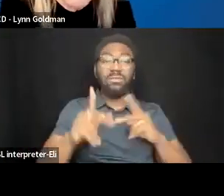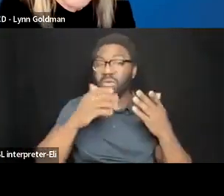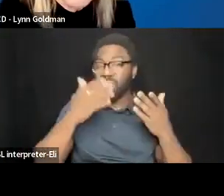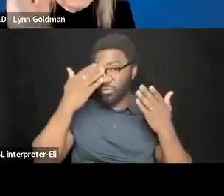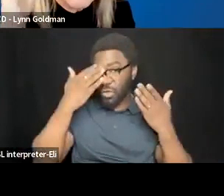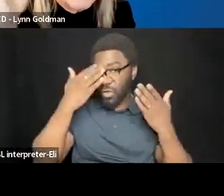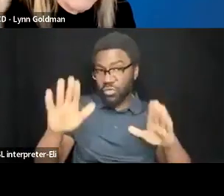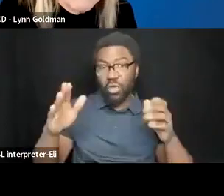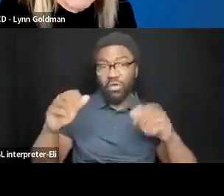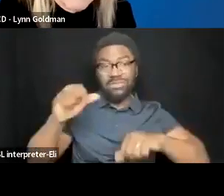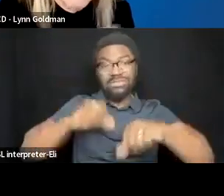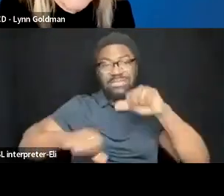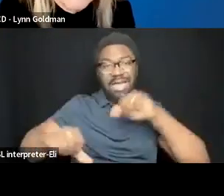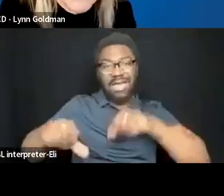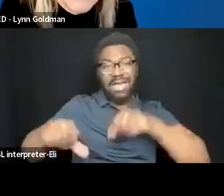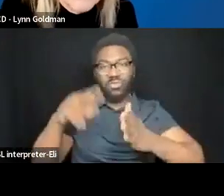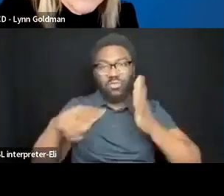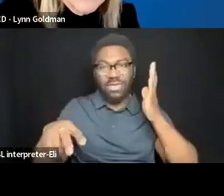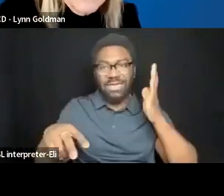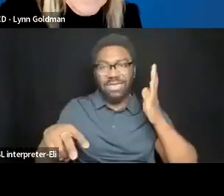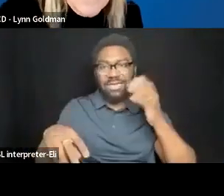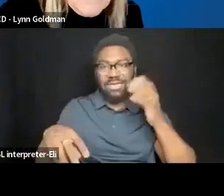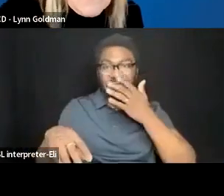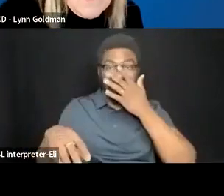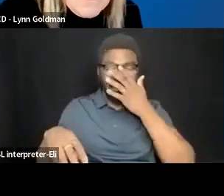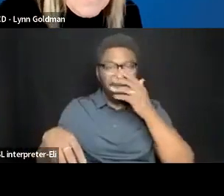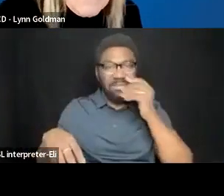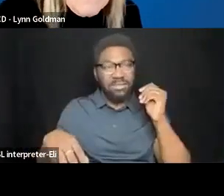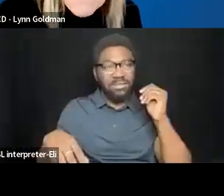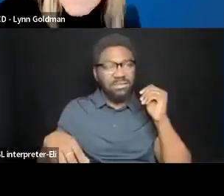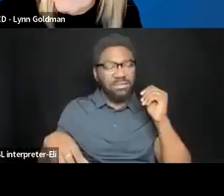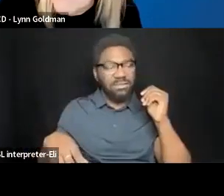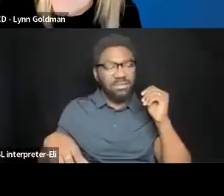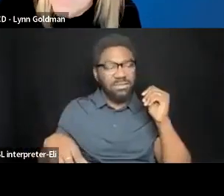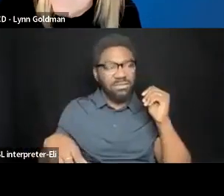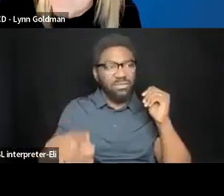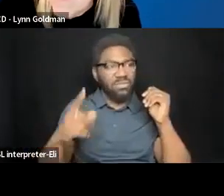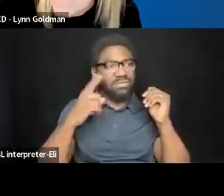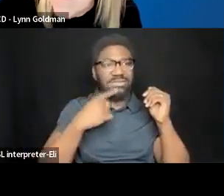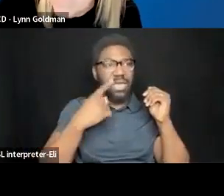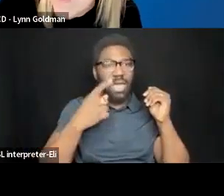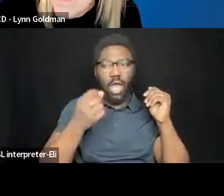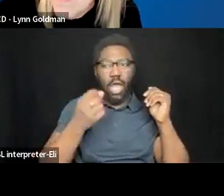and you must not do X ever, you know, because it kind of reads that way.